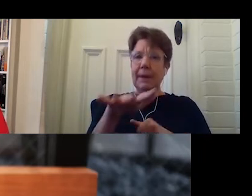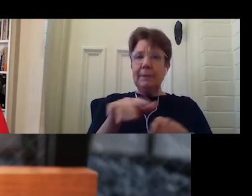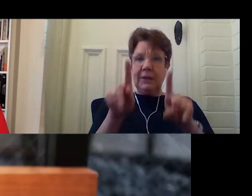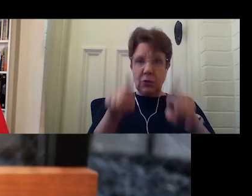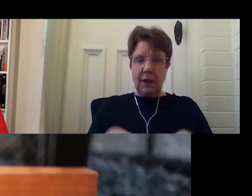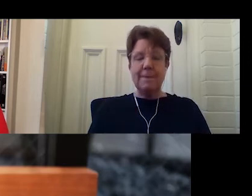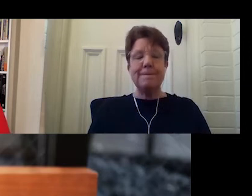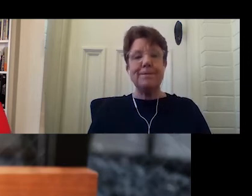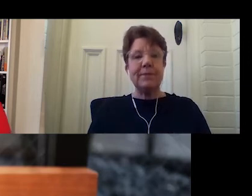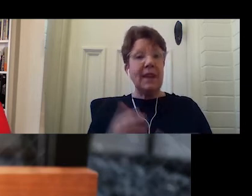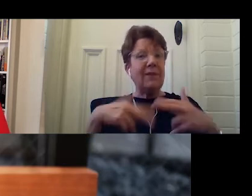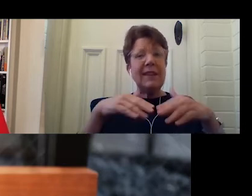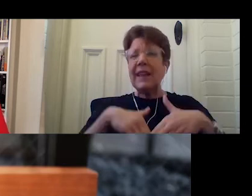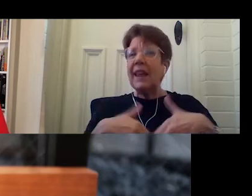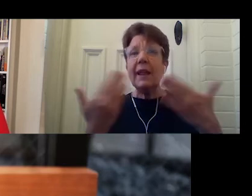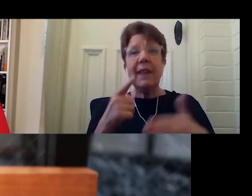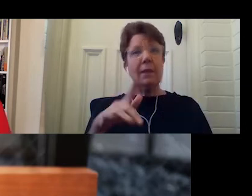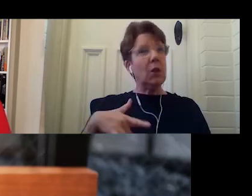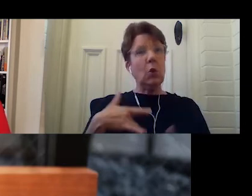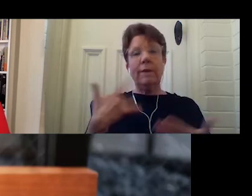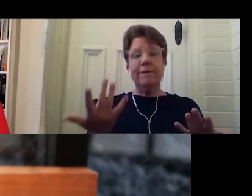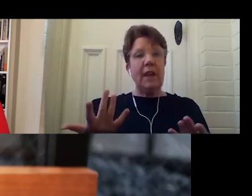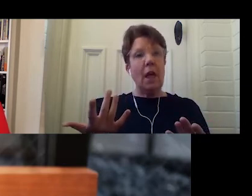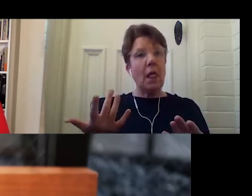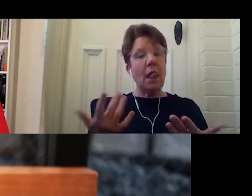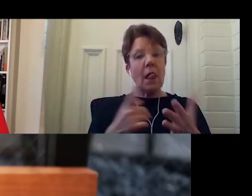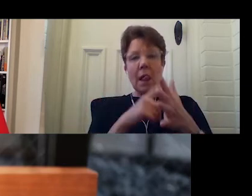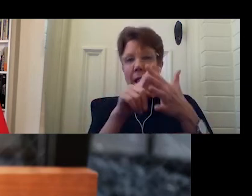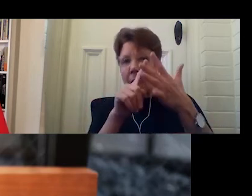So if there were any elements that you feel you weren't doing a really